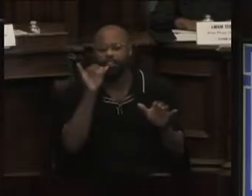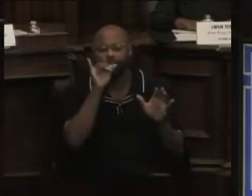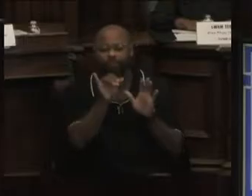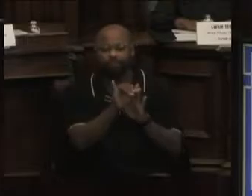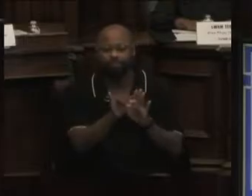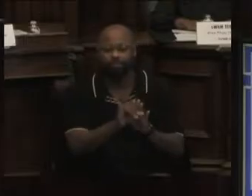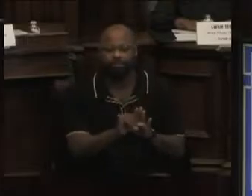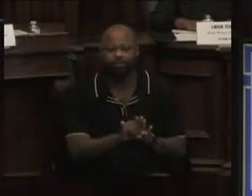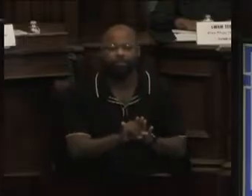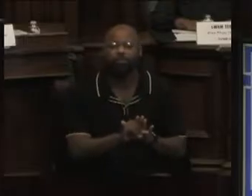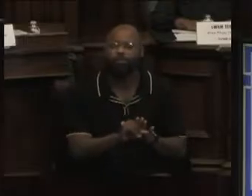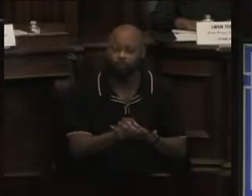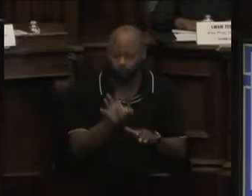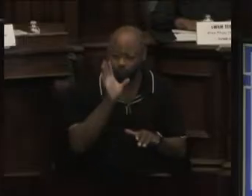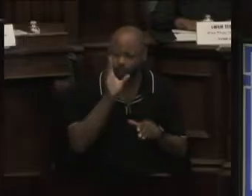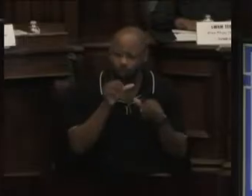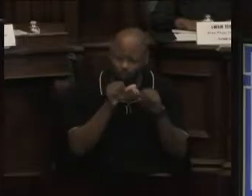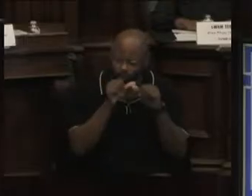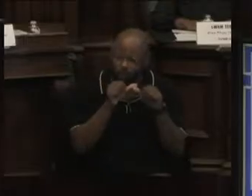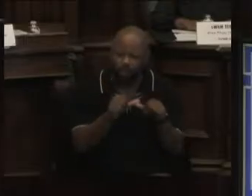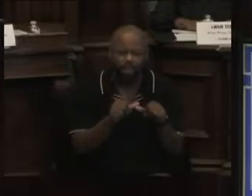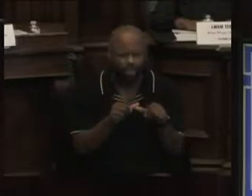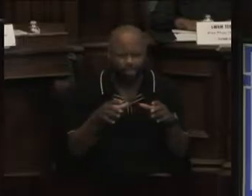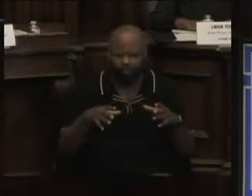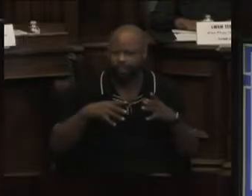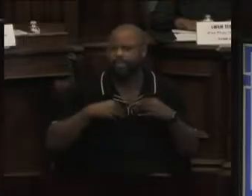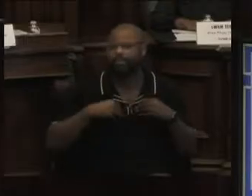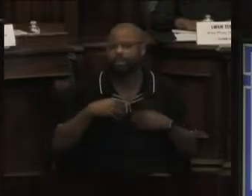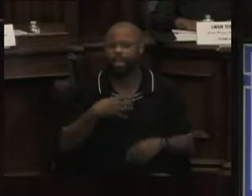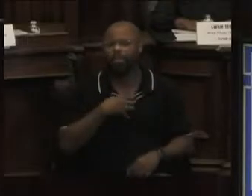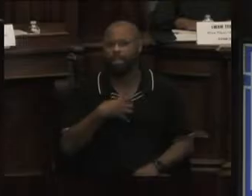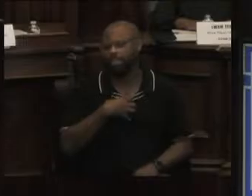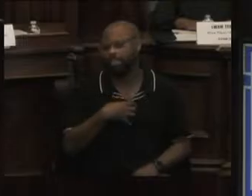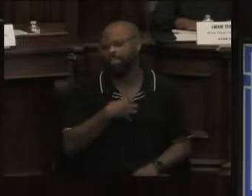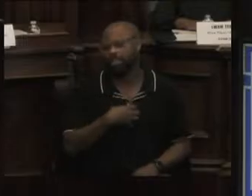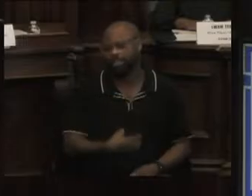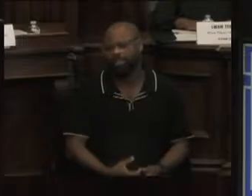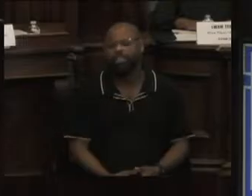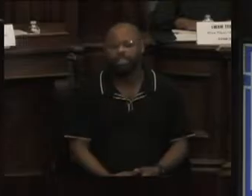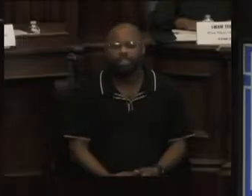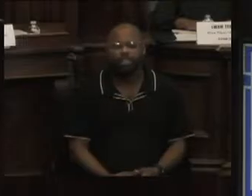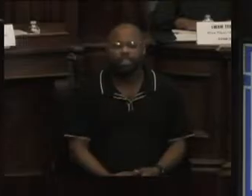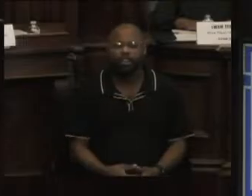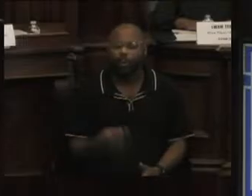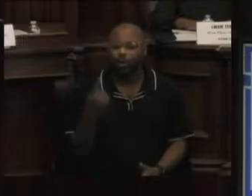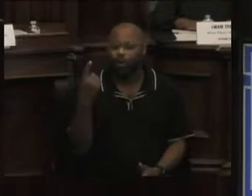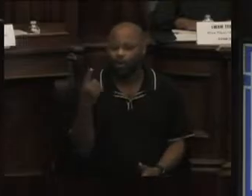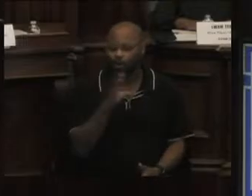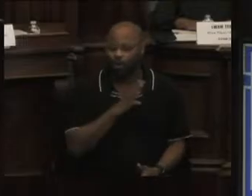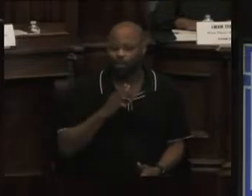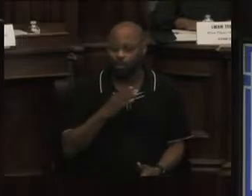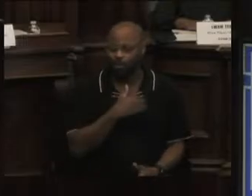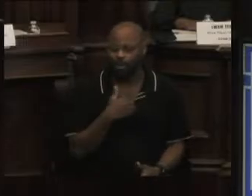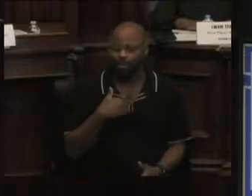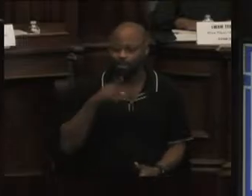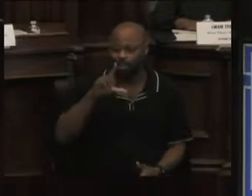complaint intake and pattern pattern identification. So we